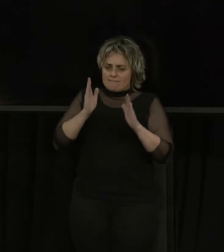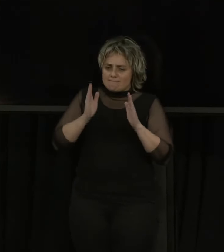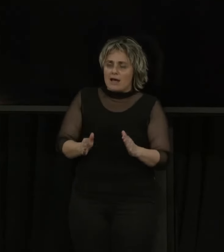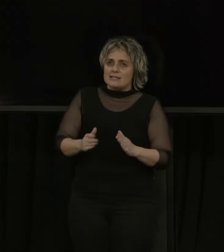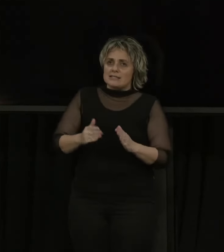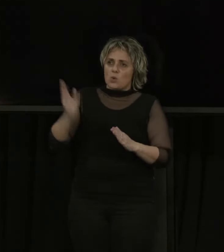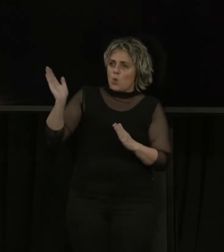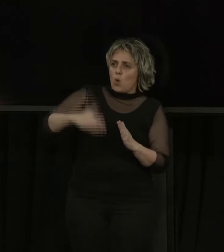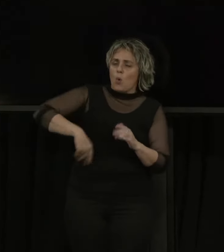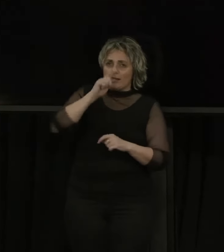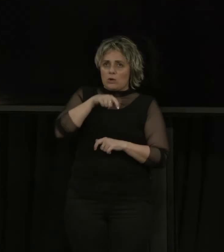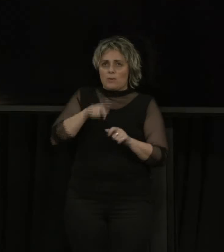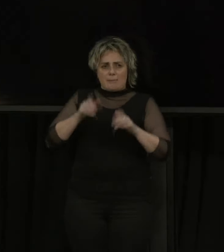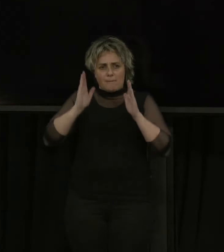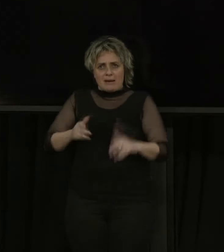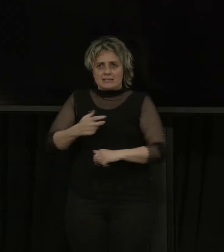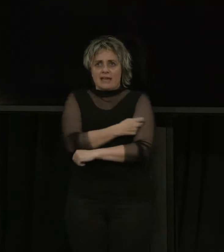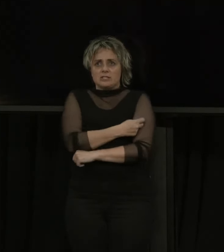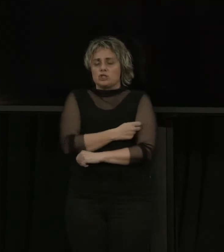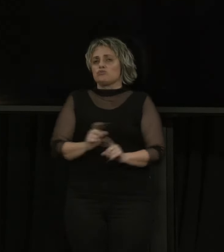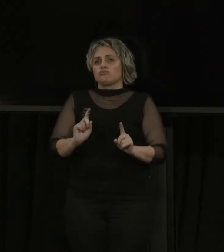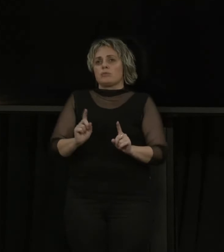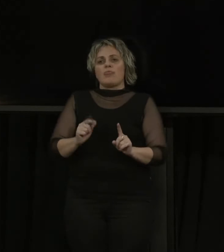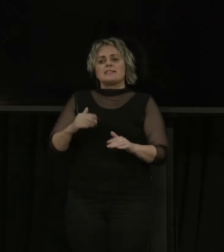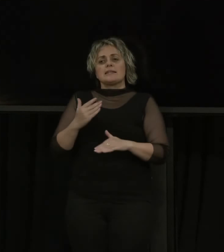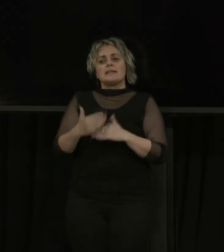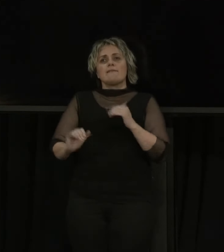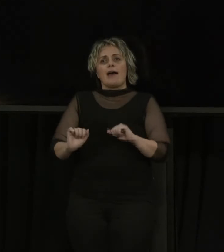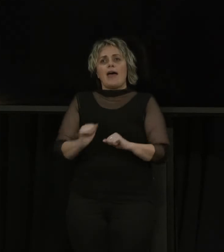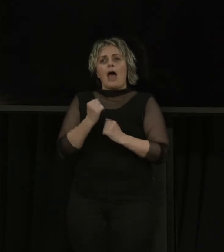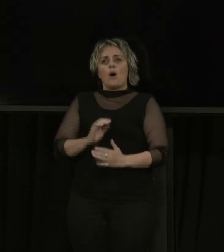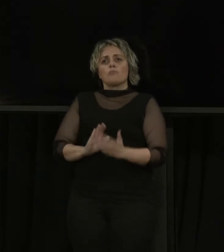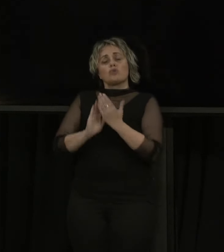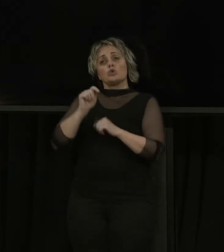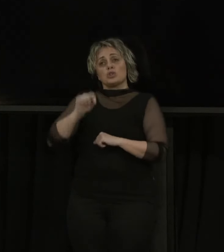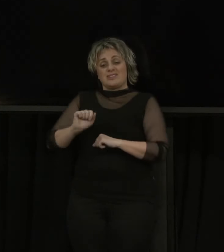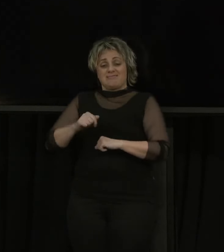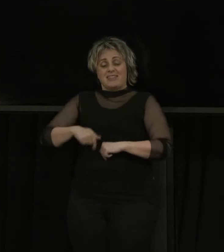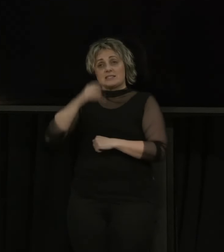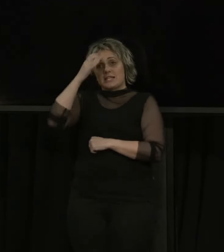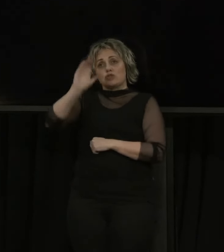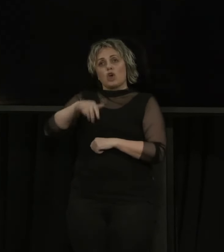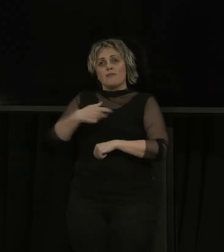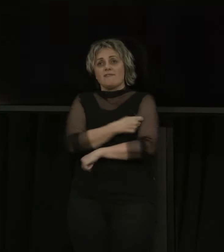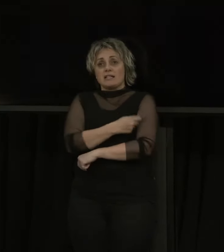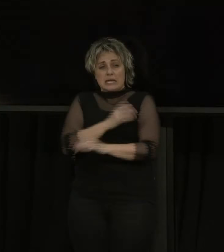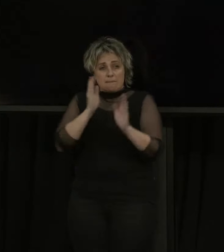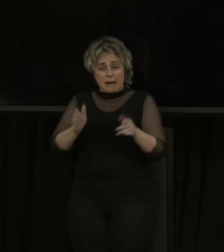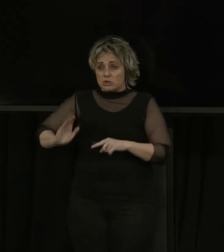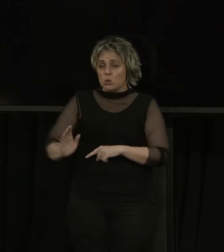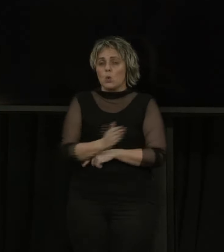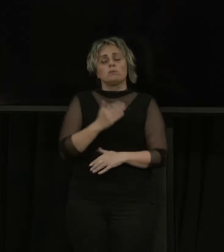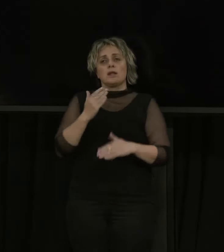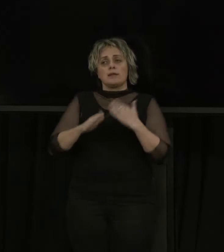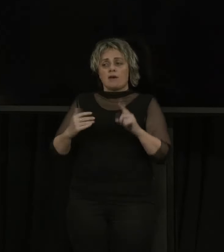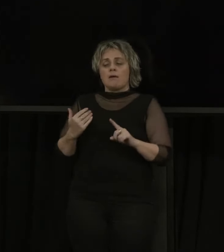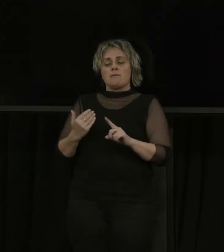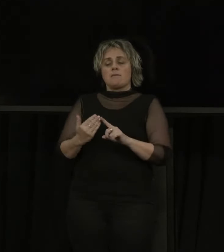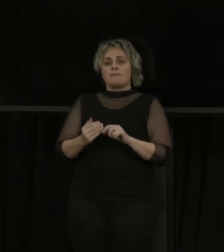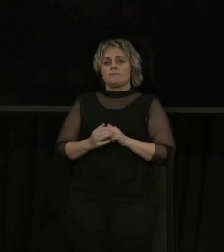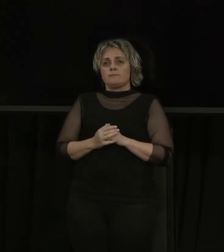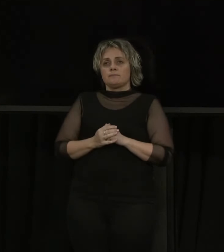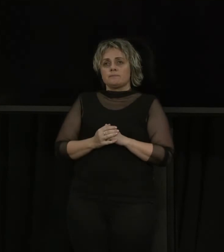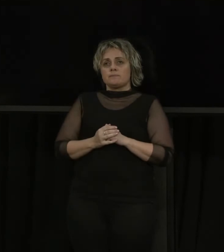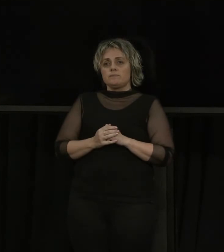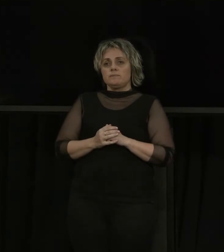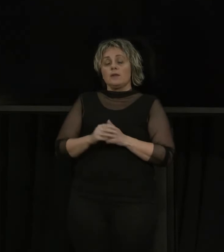issue, why not be more urgent